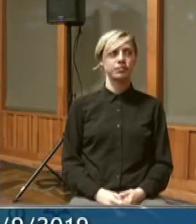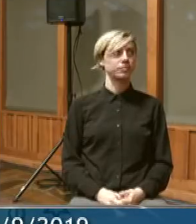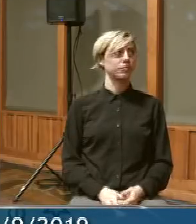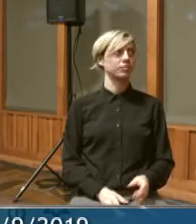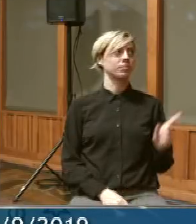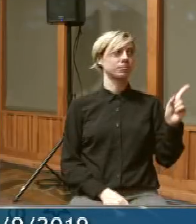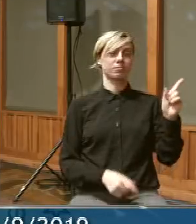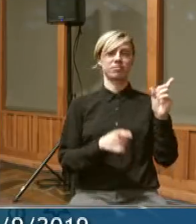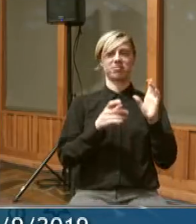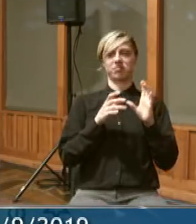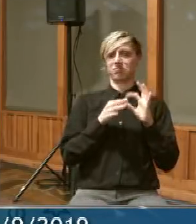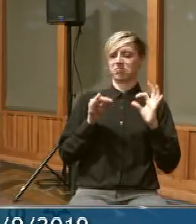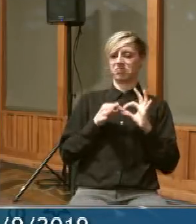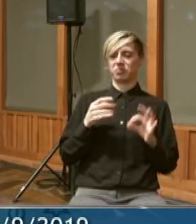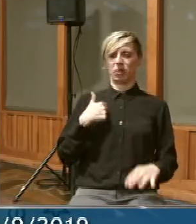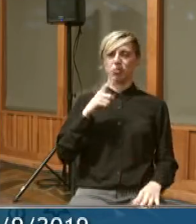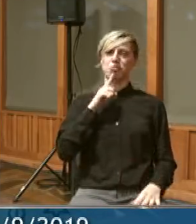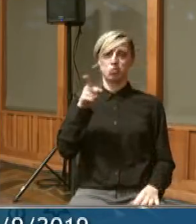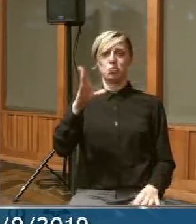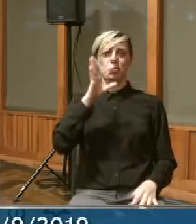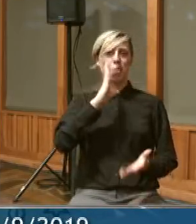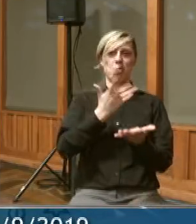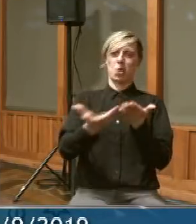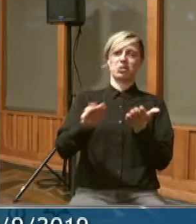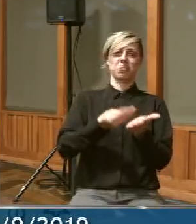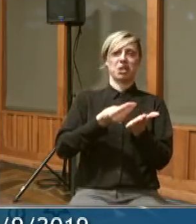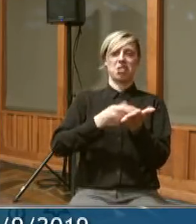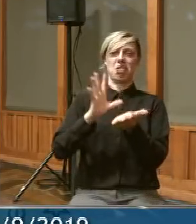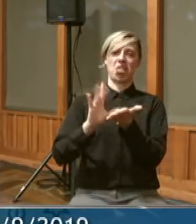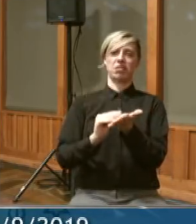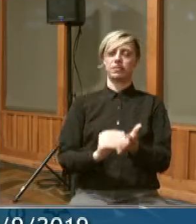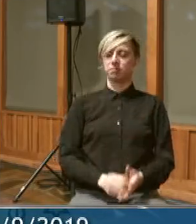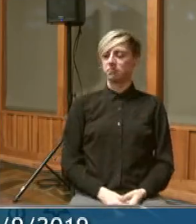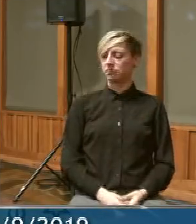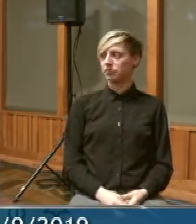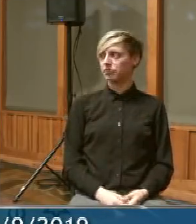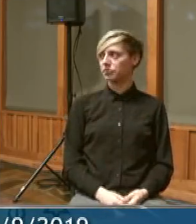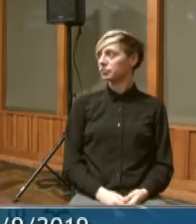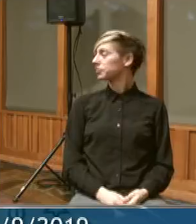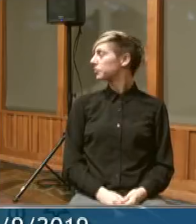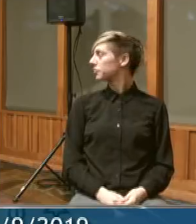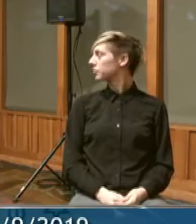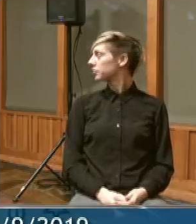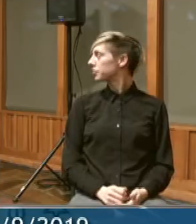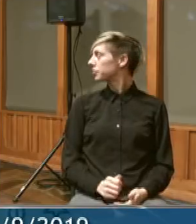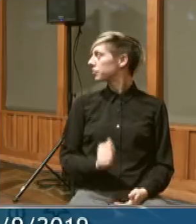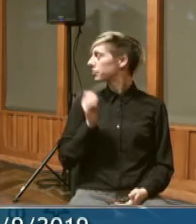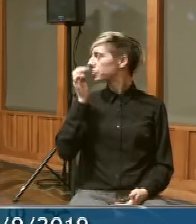THANKING YOU. I'M SAYING YES, PLEASE, AND MORE OF IT. >>Wheeler: YOU GOT